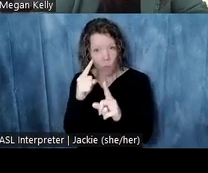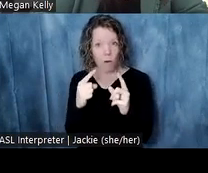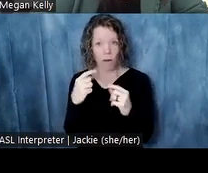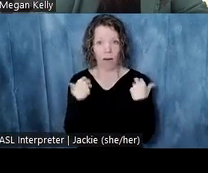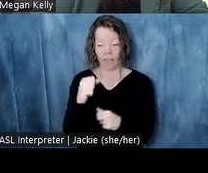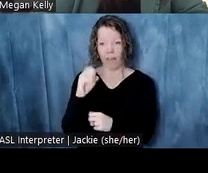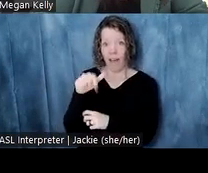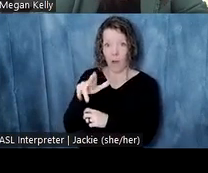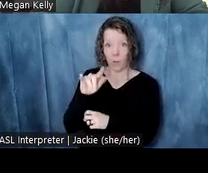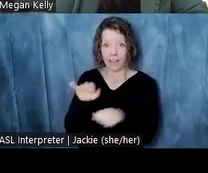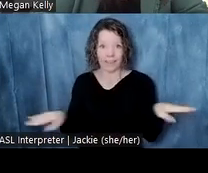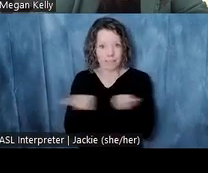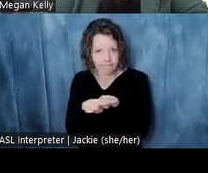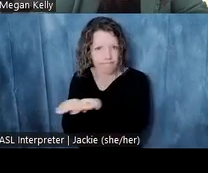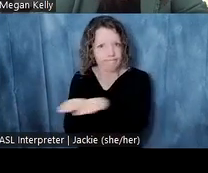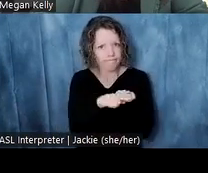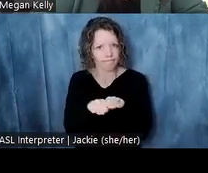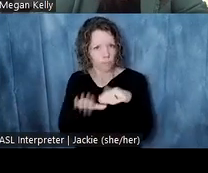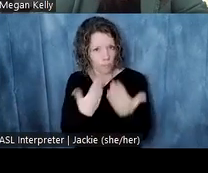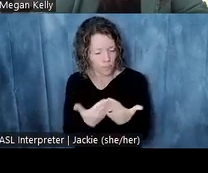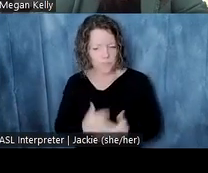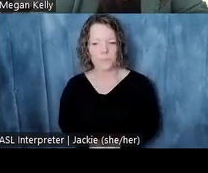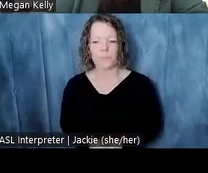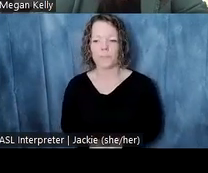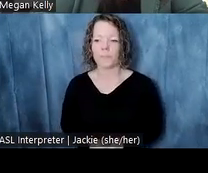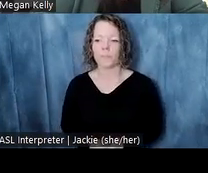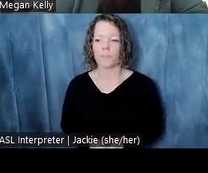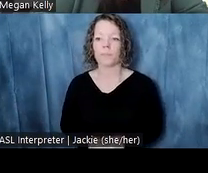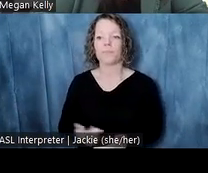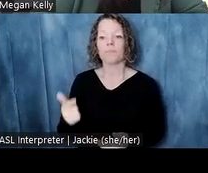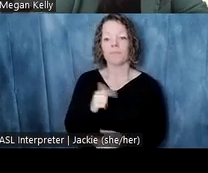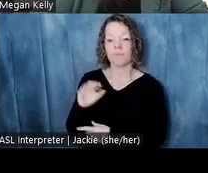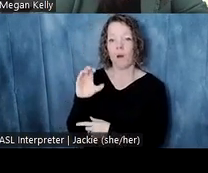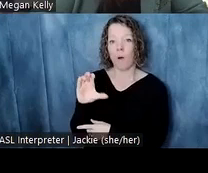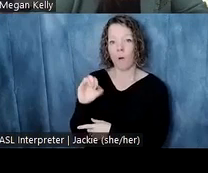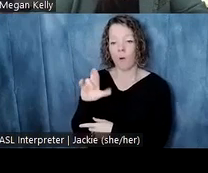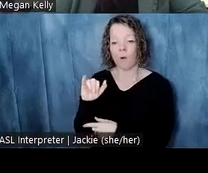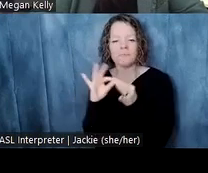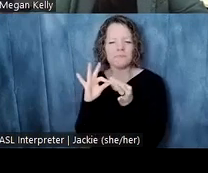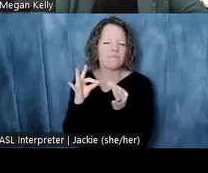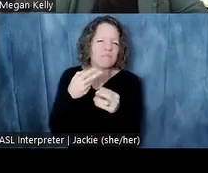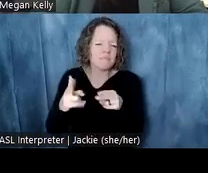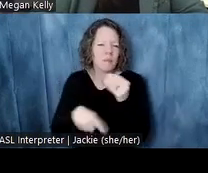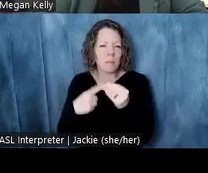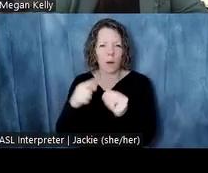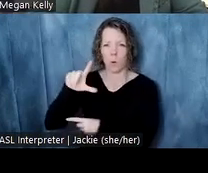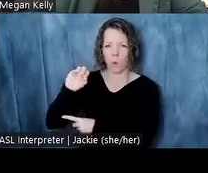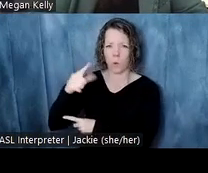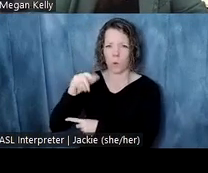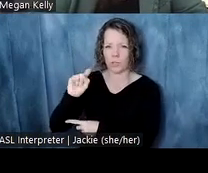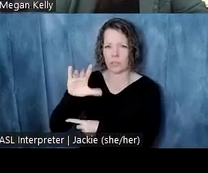A few comments on the logistical aspects of today's presentation. First,